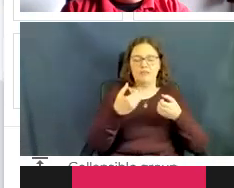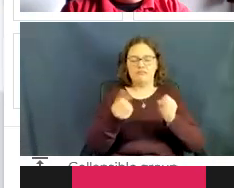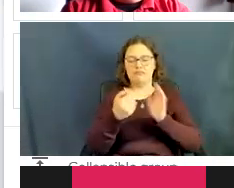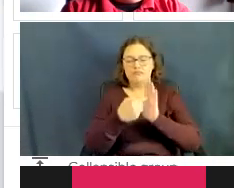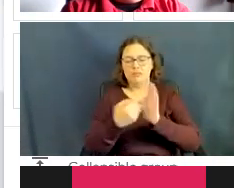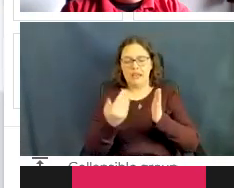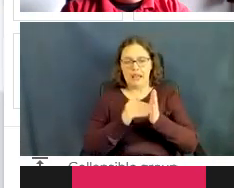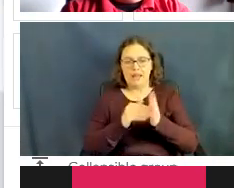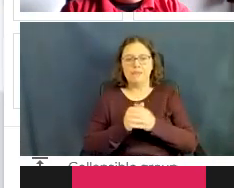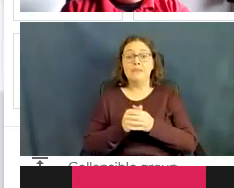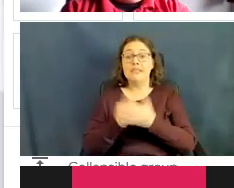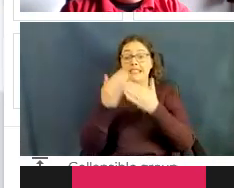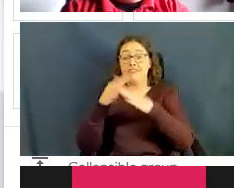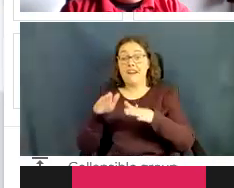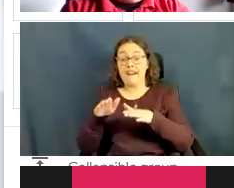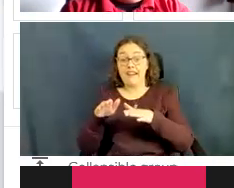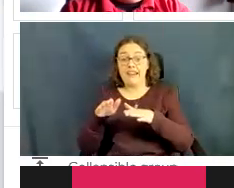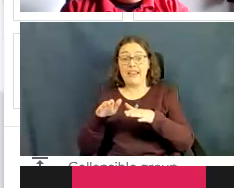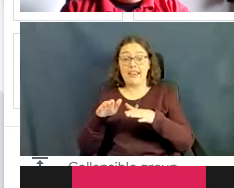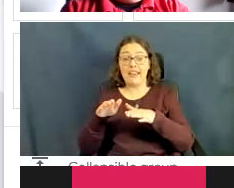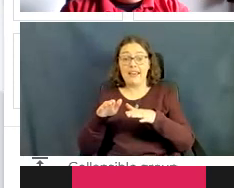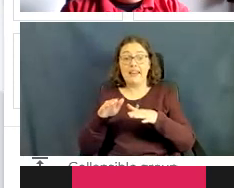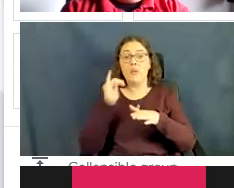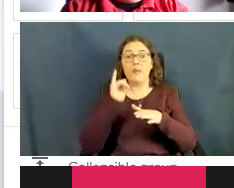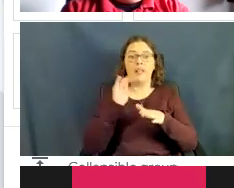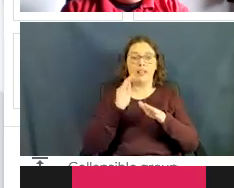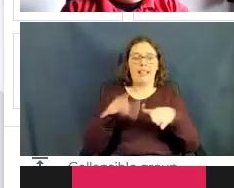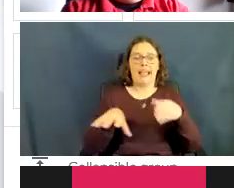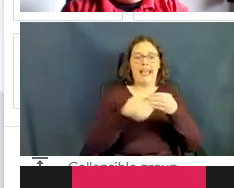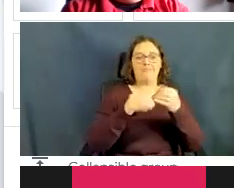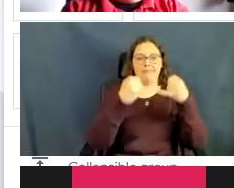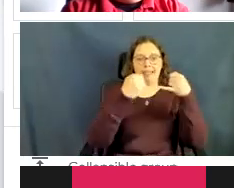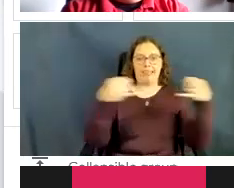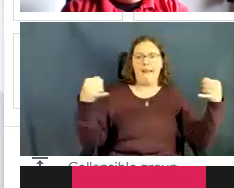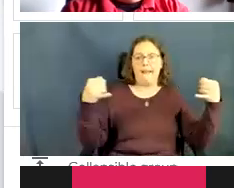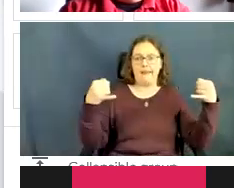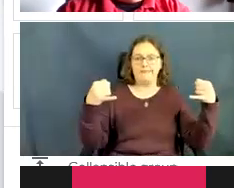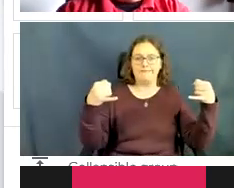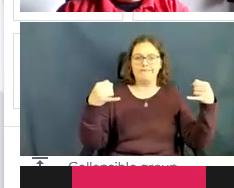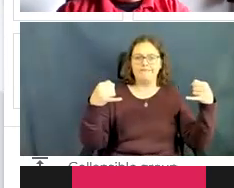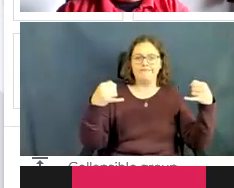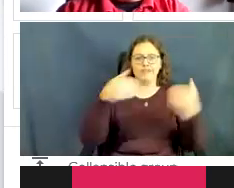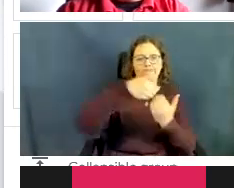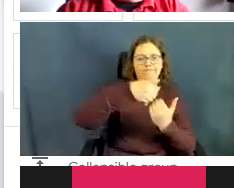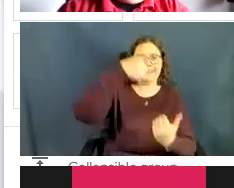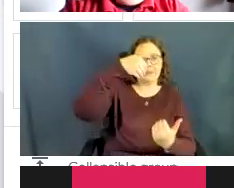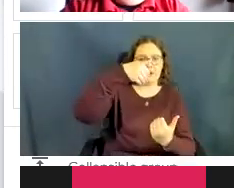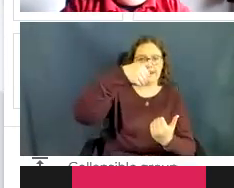something that needs to stay there and you want it to stay there because here is the